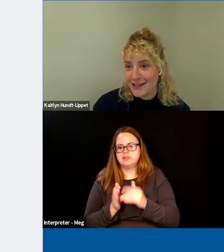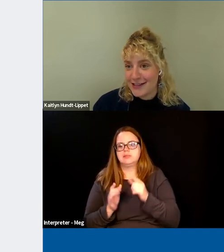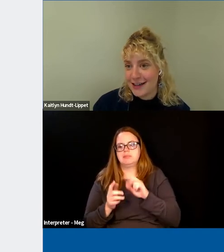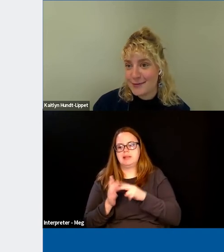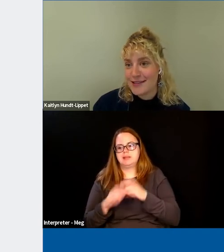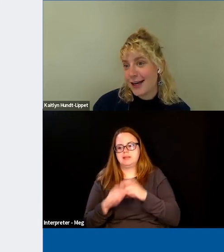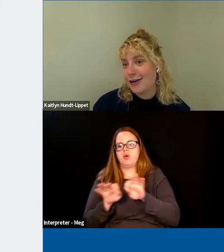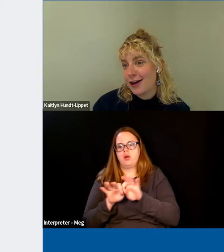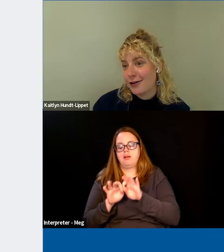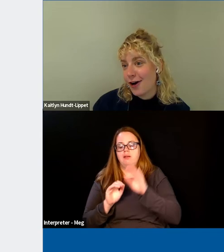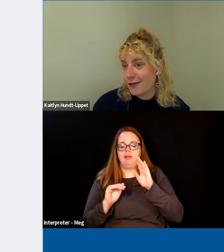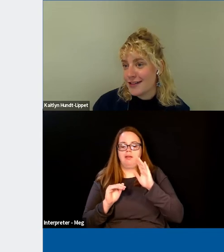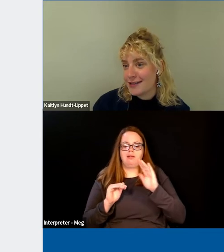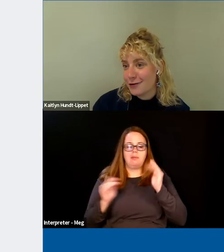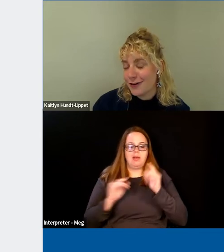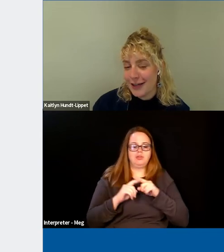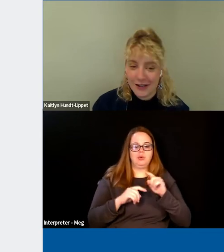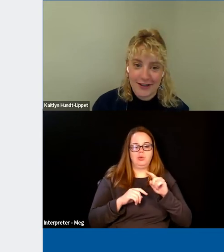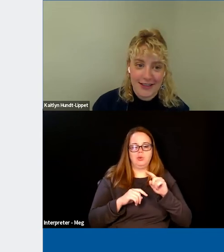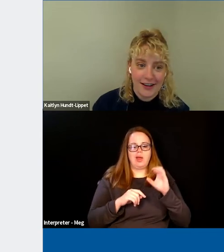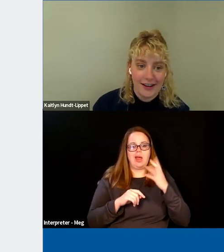versus setting your out of office notifications.